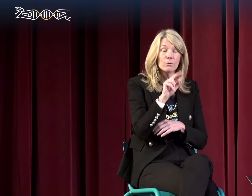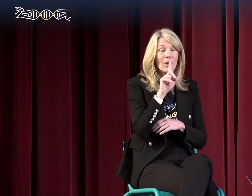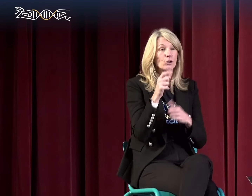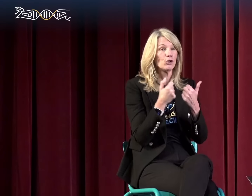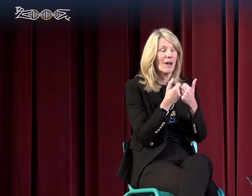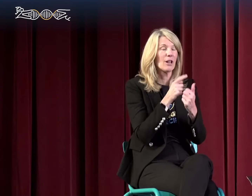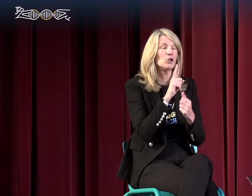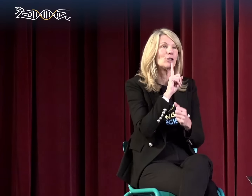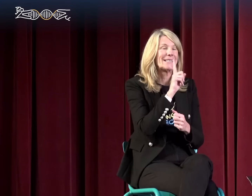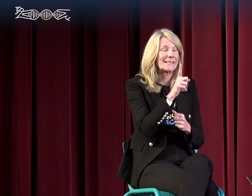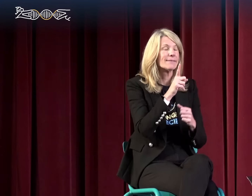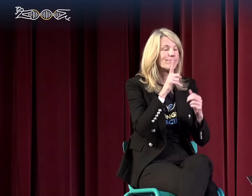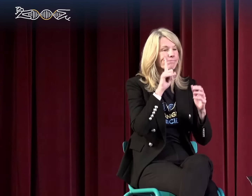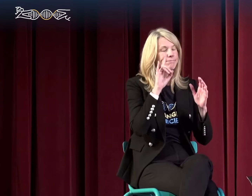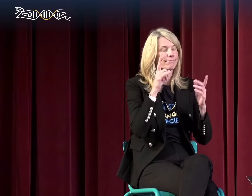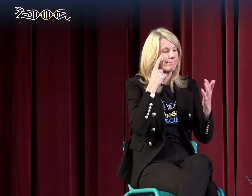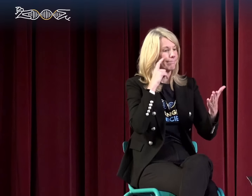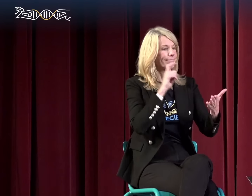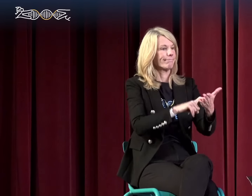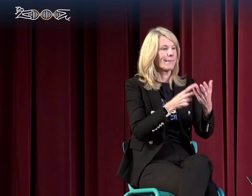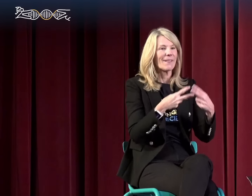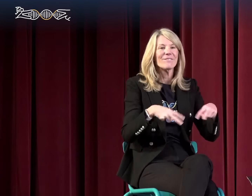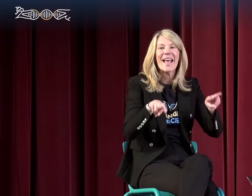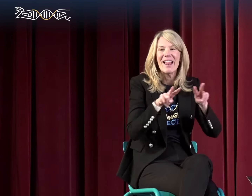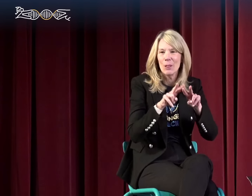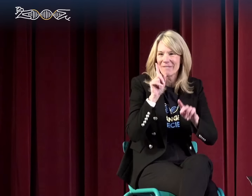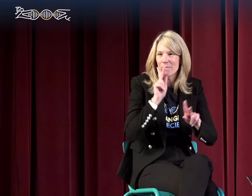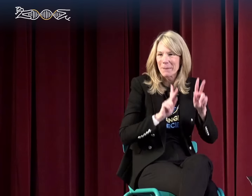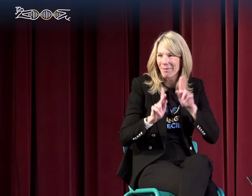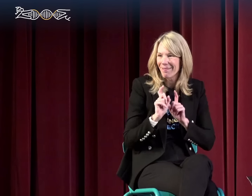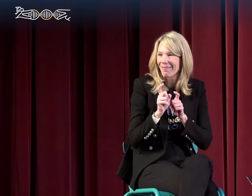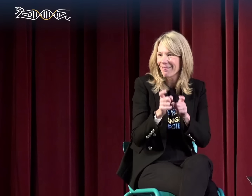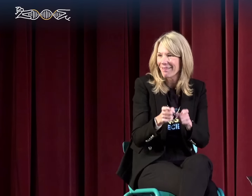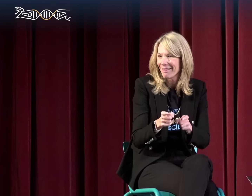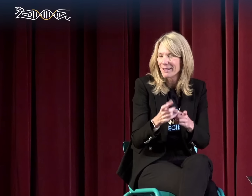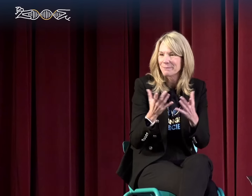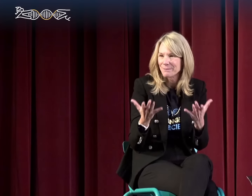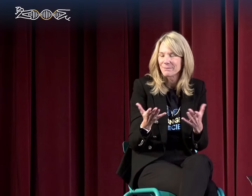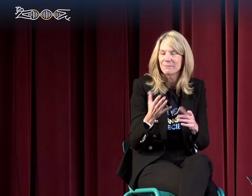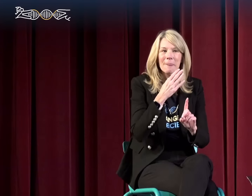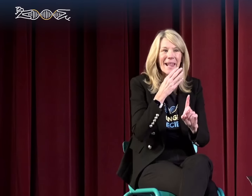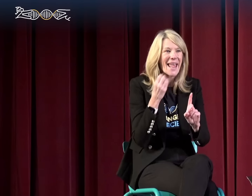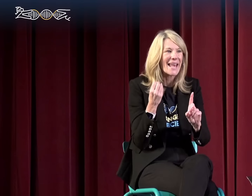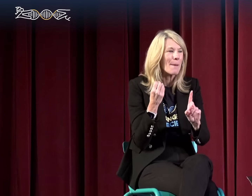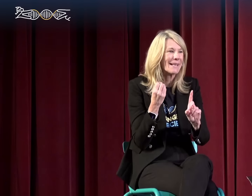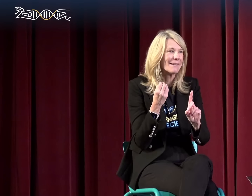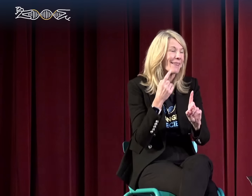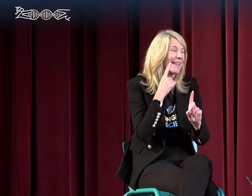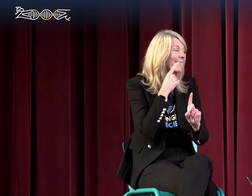challenges one of those grant challenges really about noticing and acknowledging value for what Deaf people contribute.